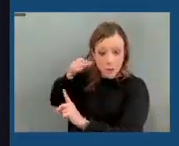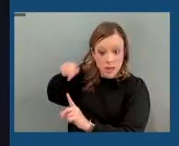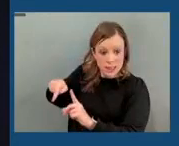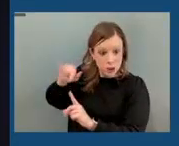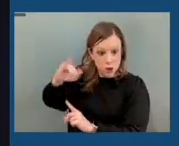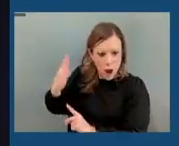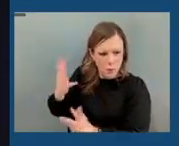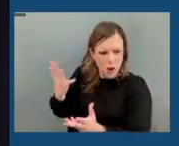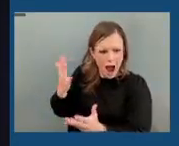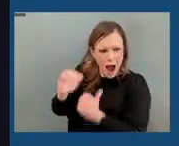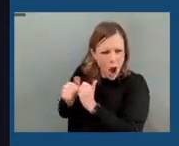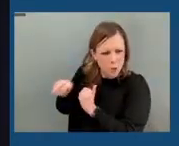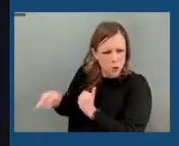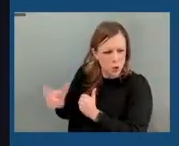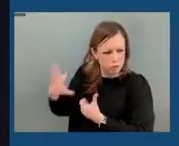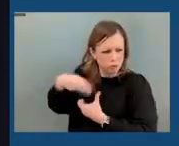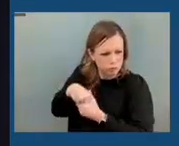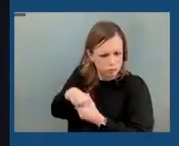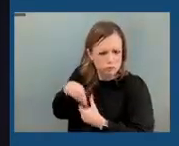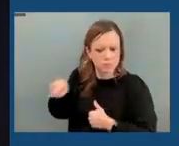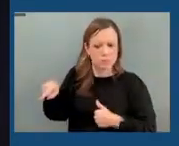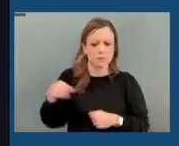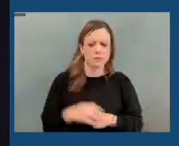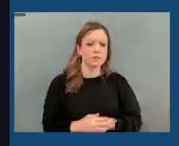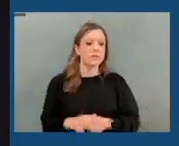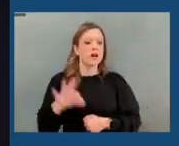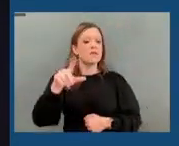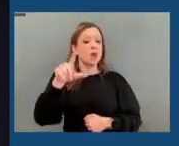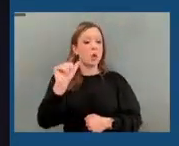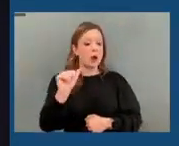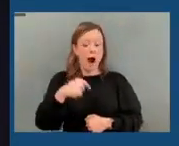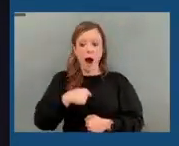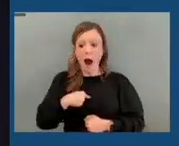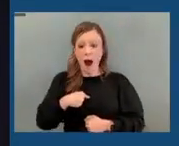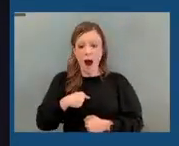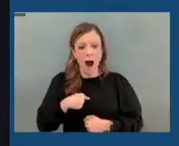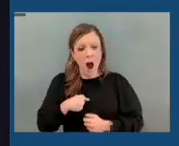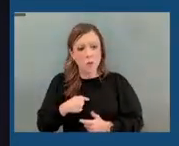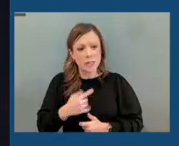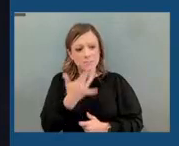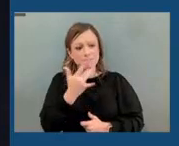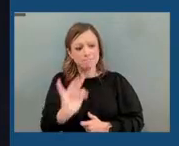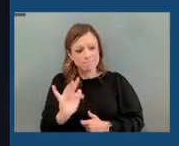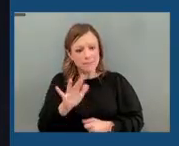Yeah, when I mentioned in Florida, I was fortunate enough to get vacation property. We got a condo down there.